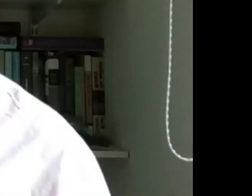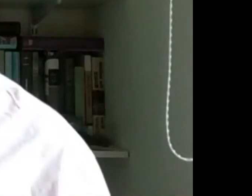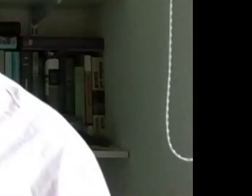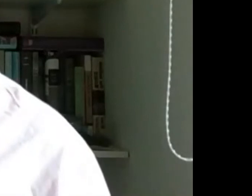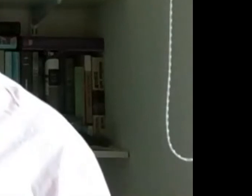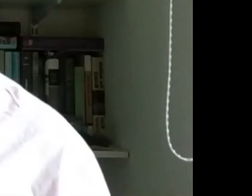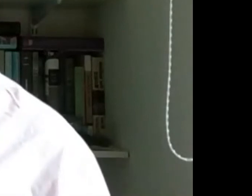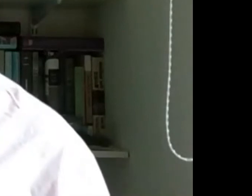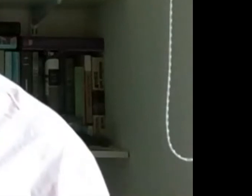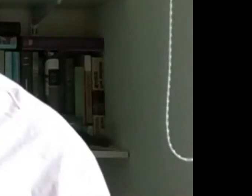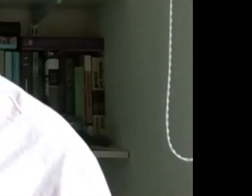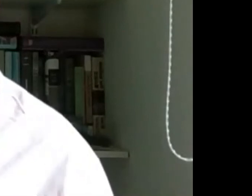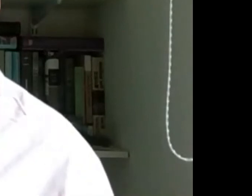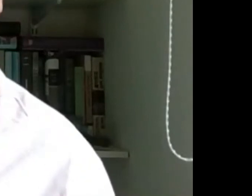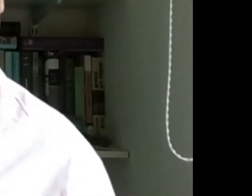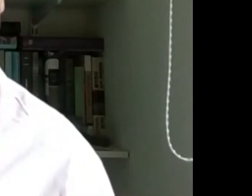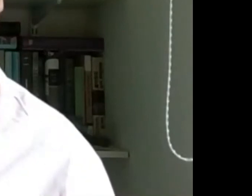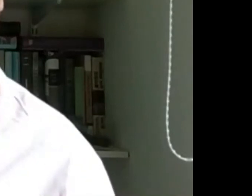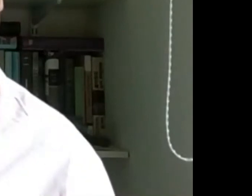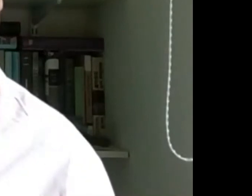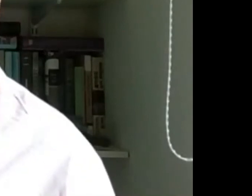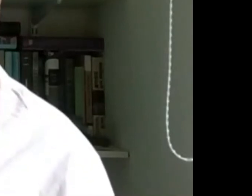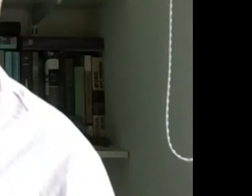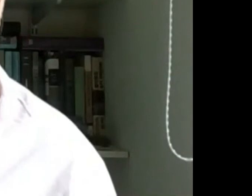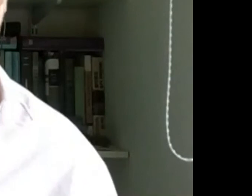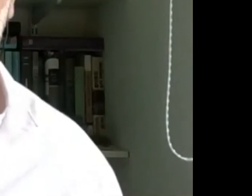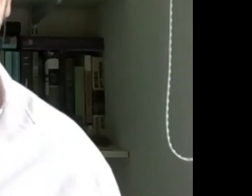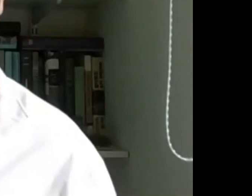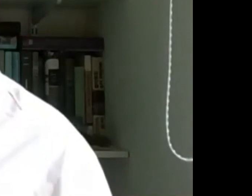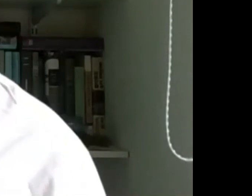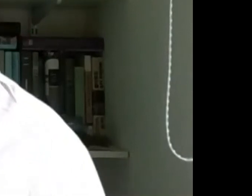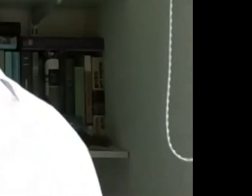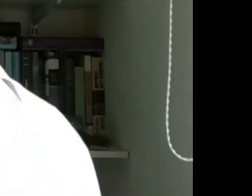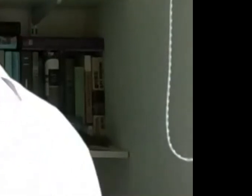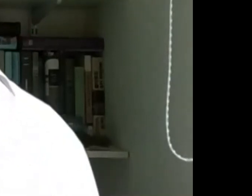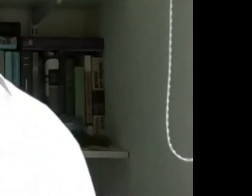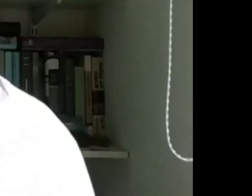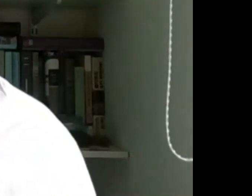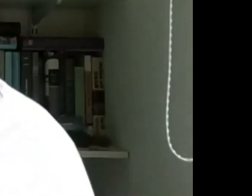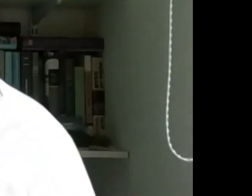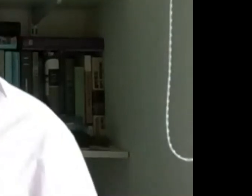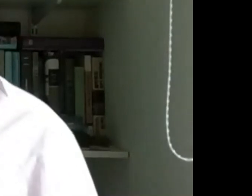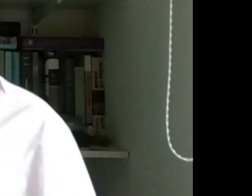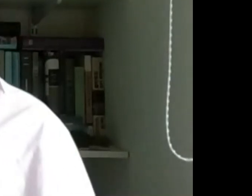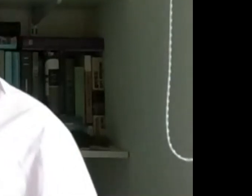that okay then over to you Catherine